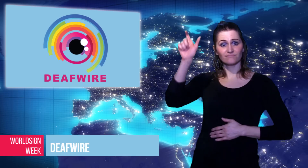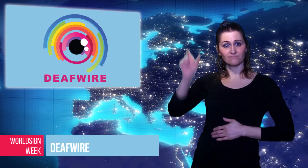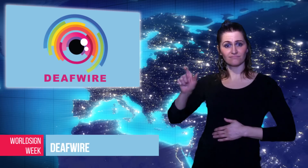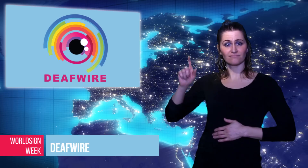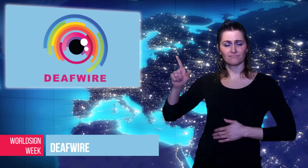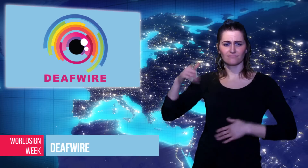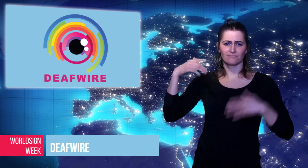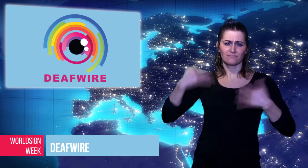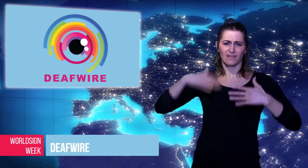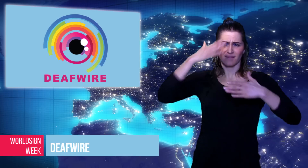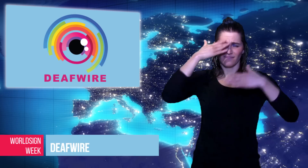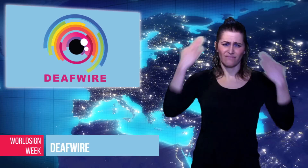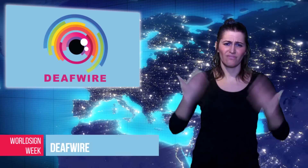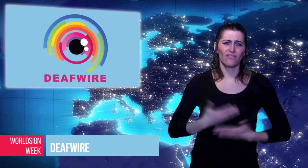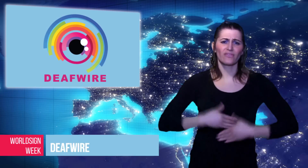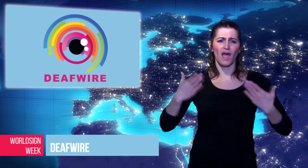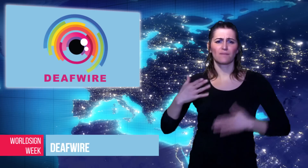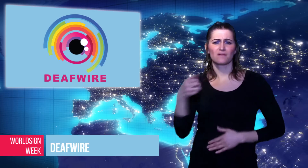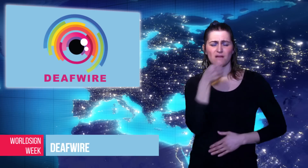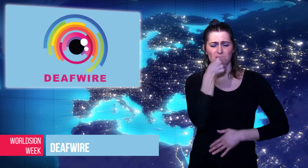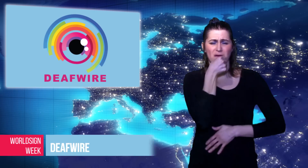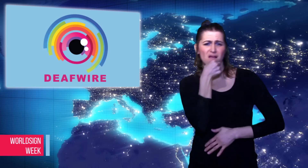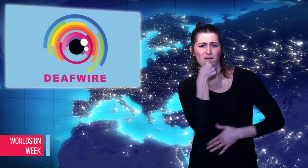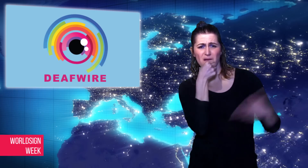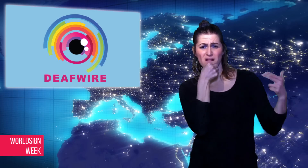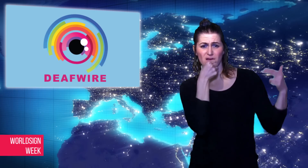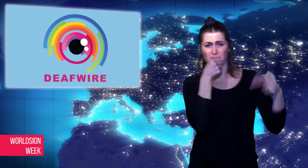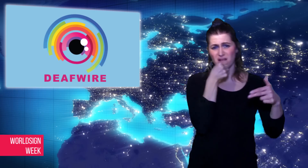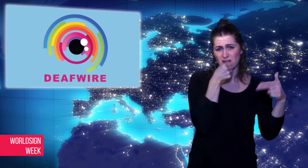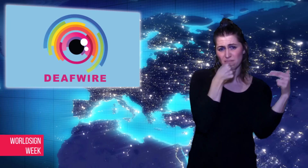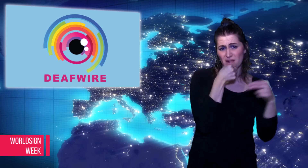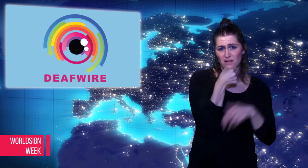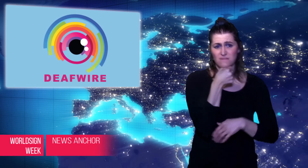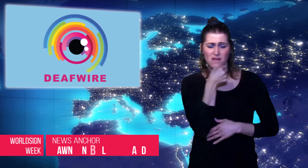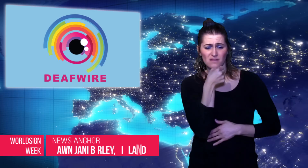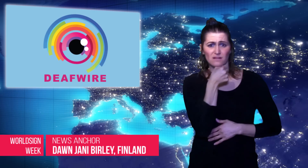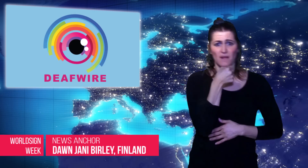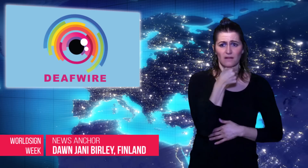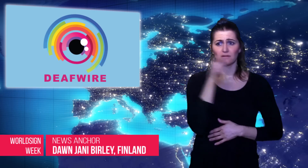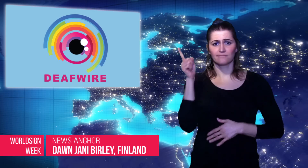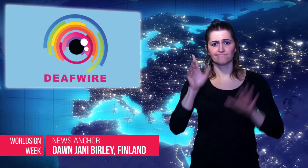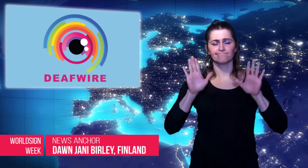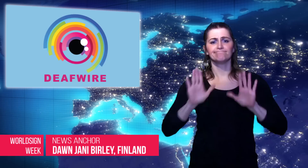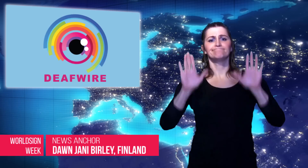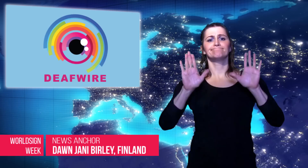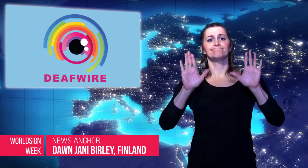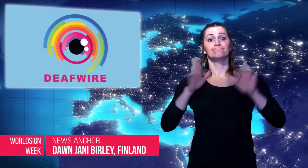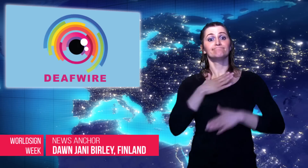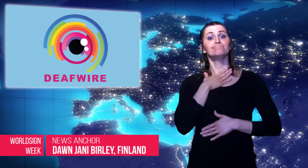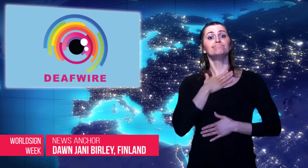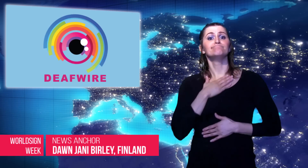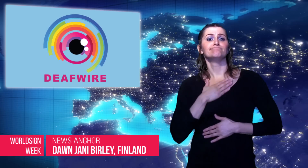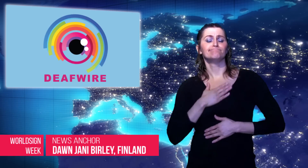Dawn: Famous rapper stops making music